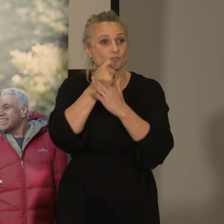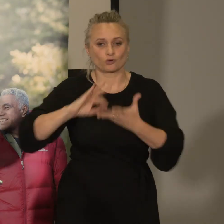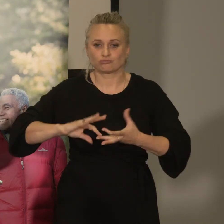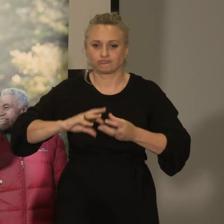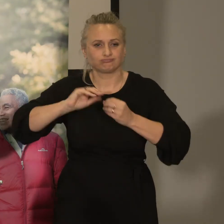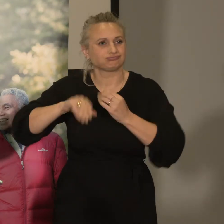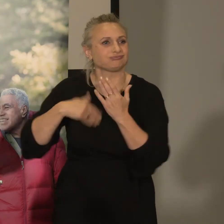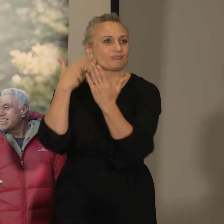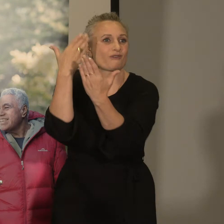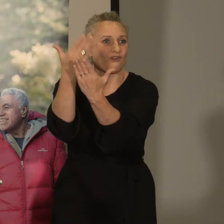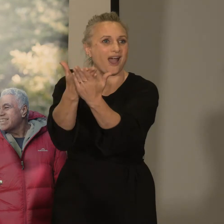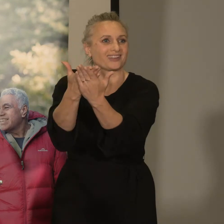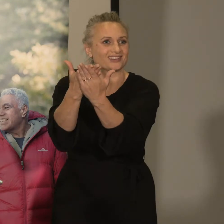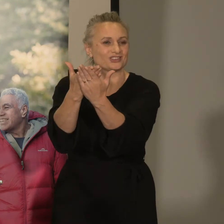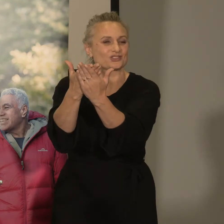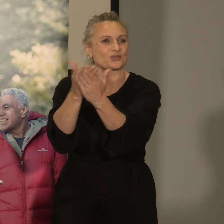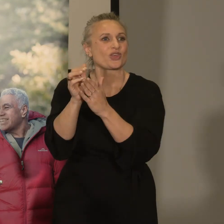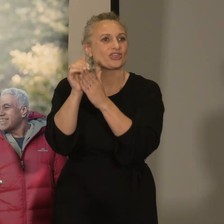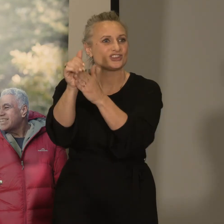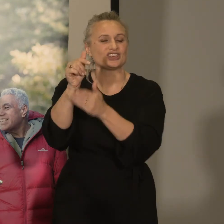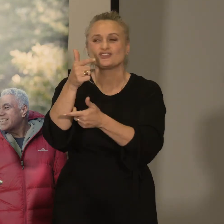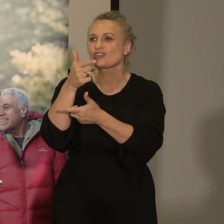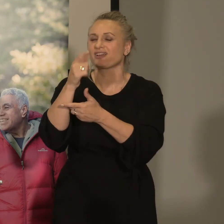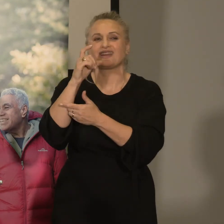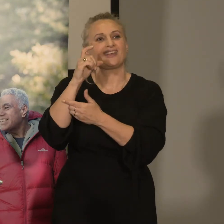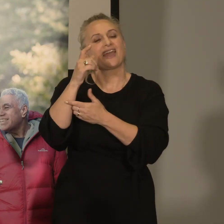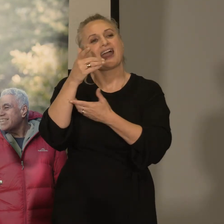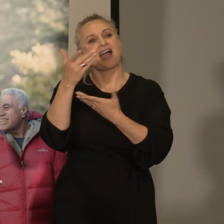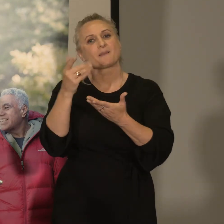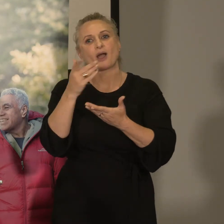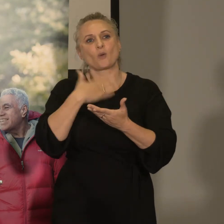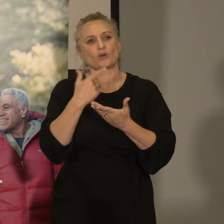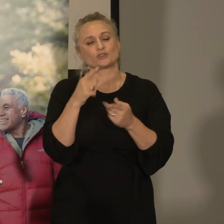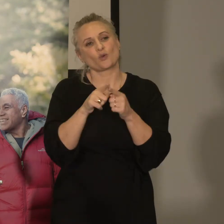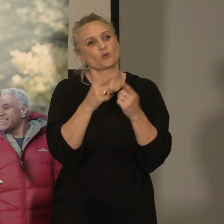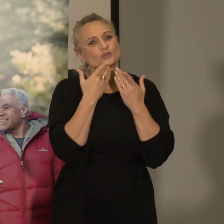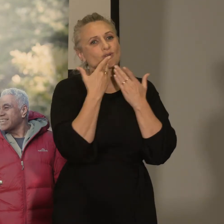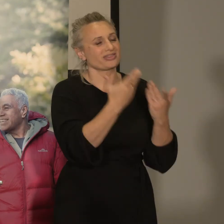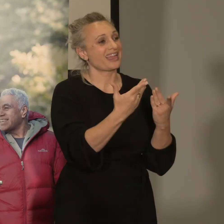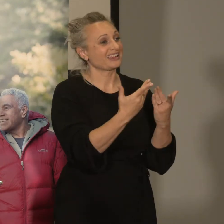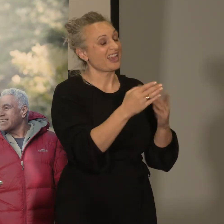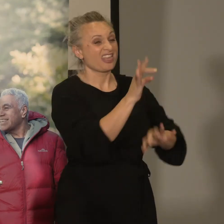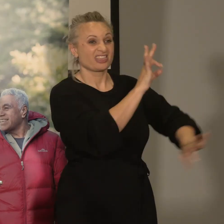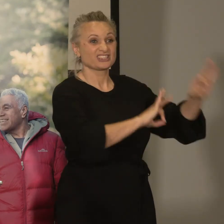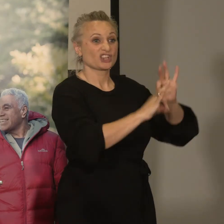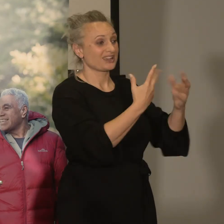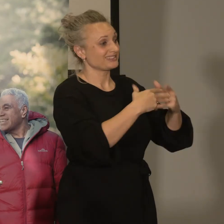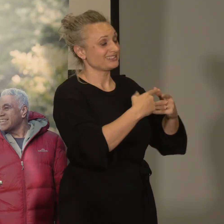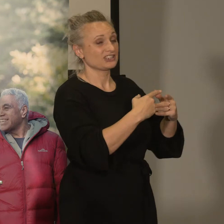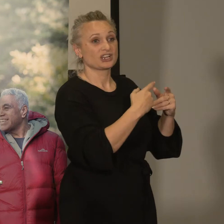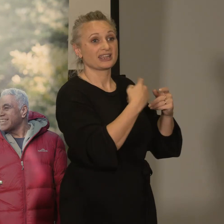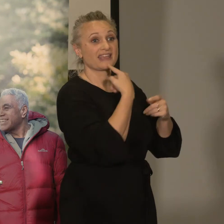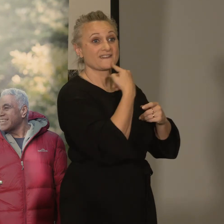the director-general over this time. I would really like to thank the science and